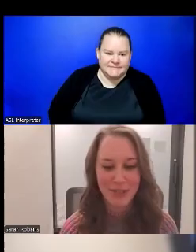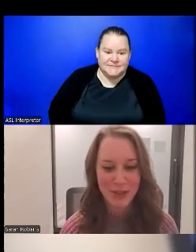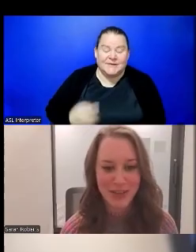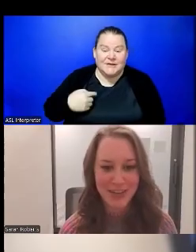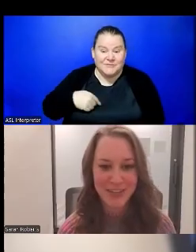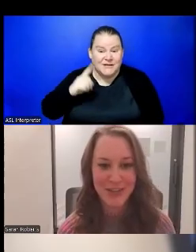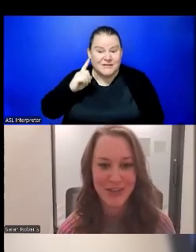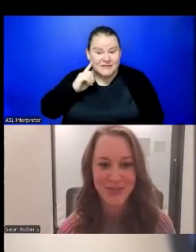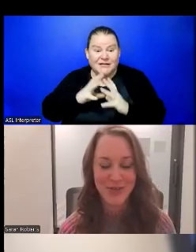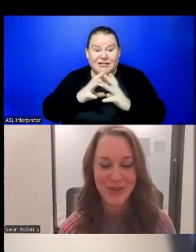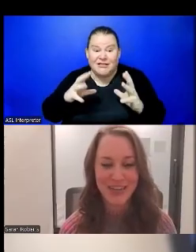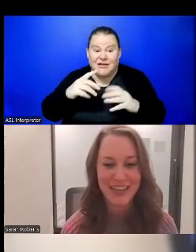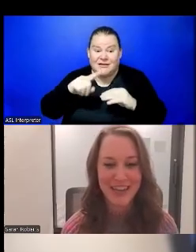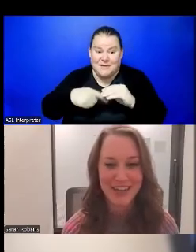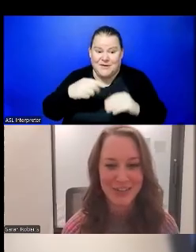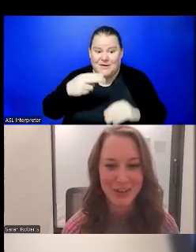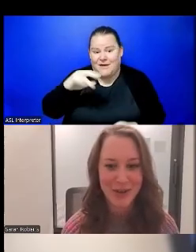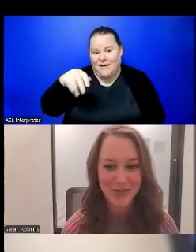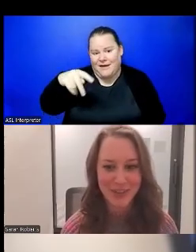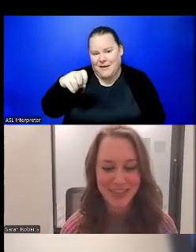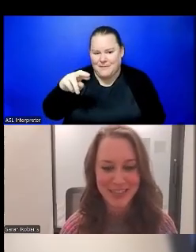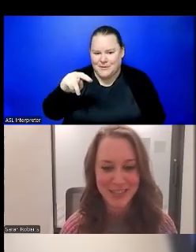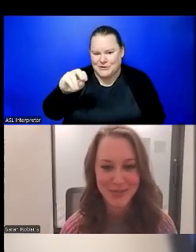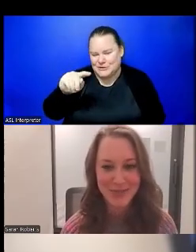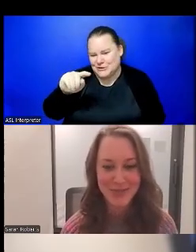hypotonia, so now we're going to hear a lot about feeding tubes,